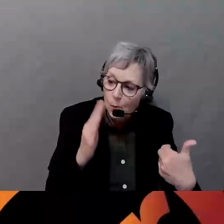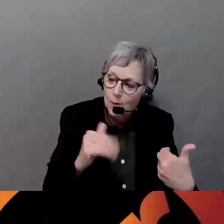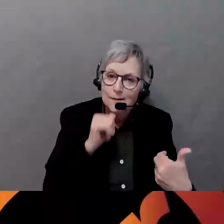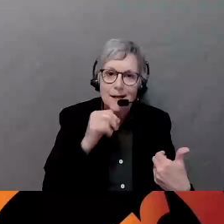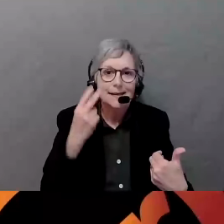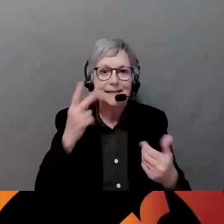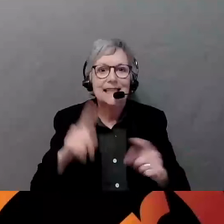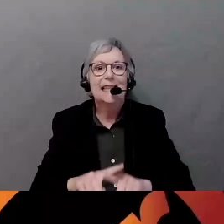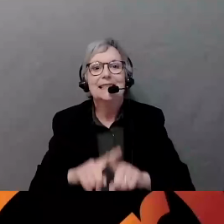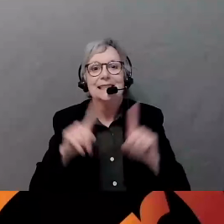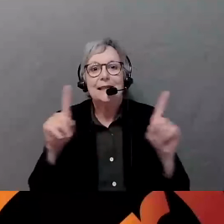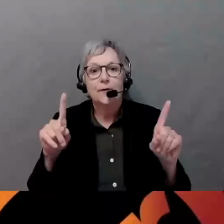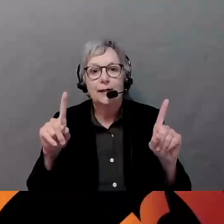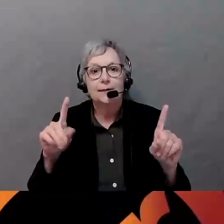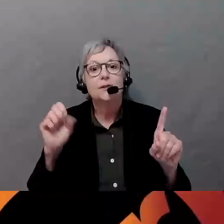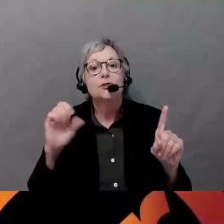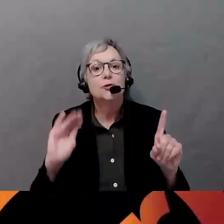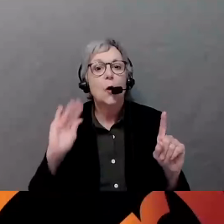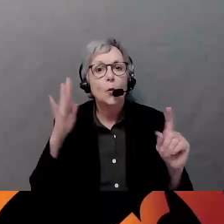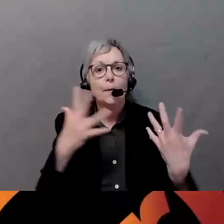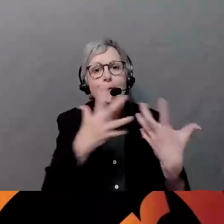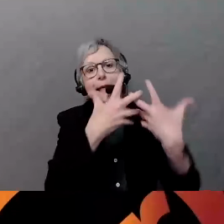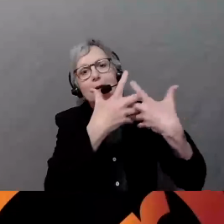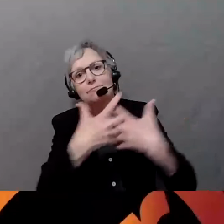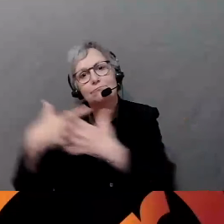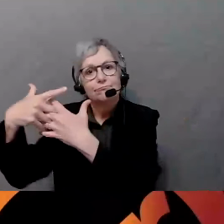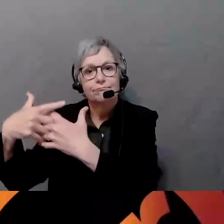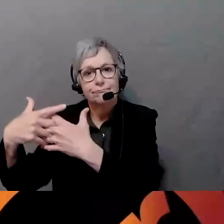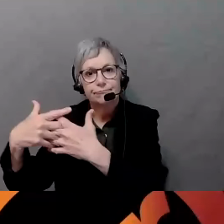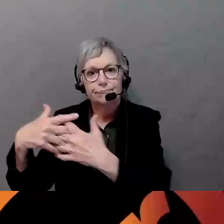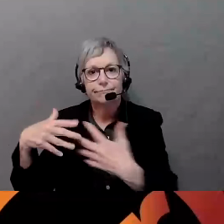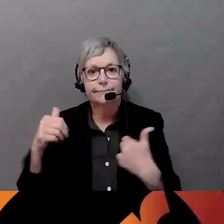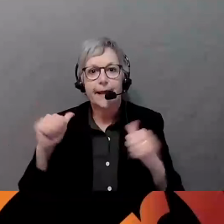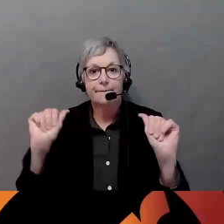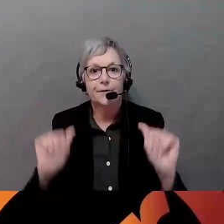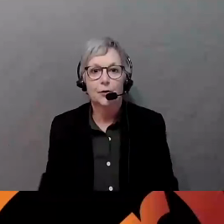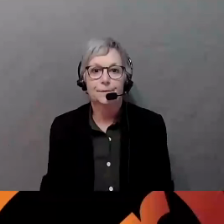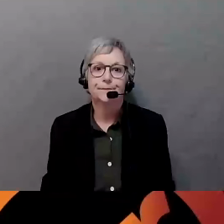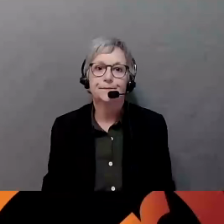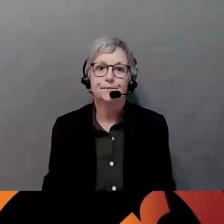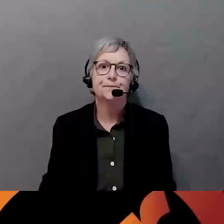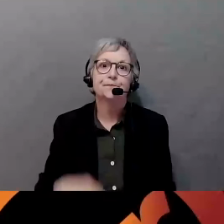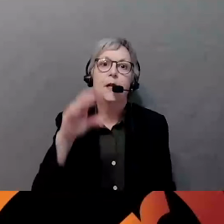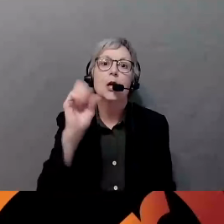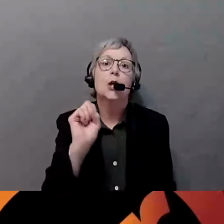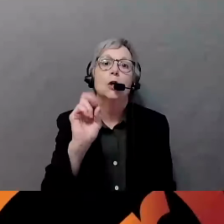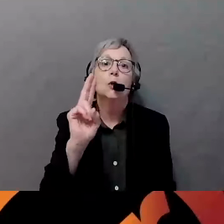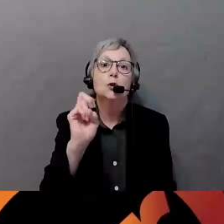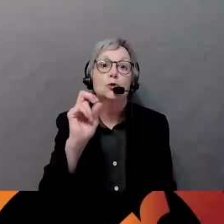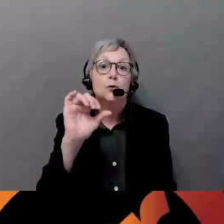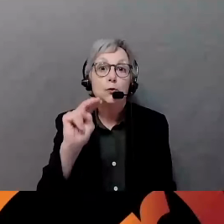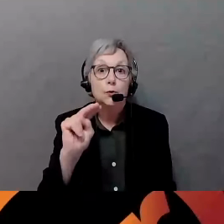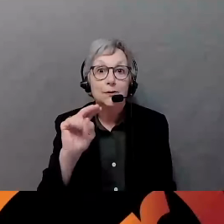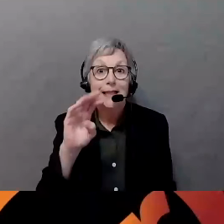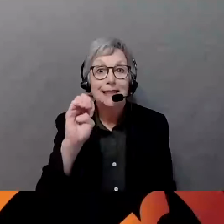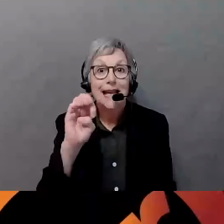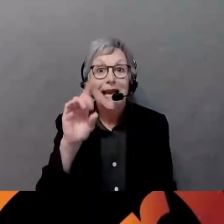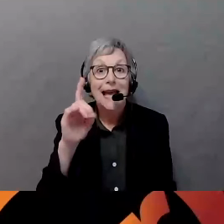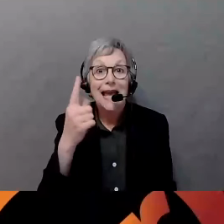WANT TO MAKE WITH THE UPCOMING NATIONAL STRATEGY. SUSAN EDGAR IS THE CHAIR OF THE LIVED EXPERIENCE